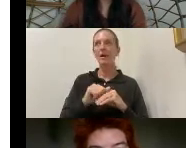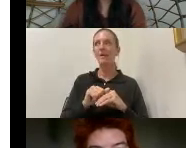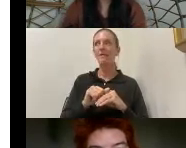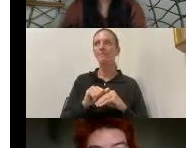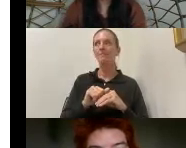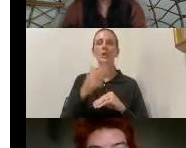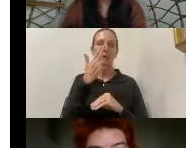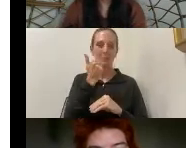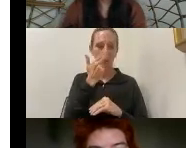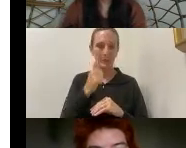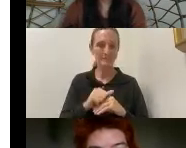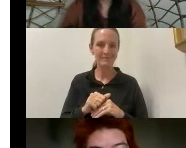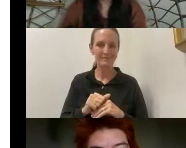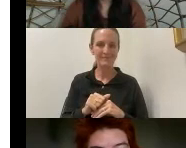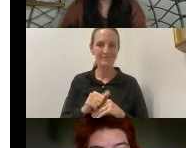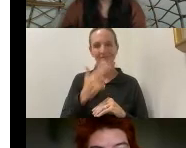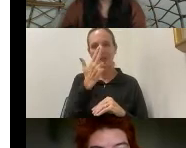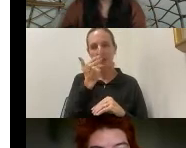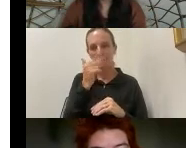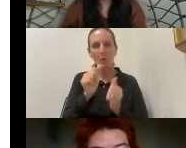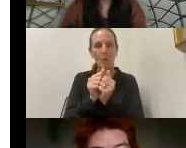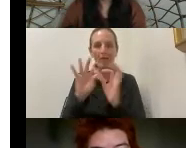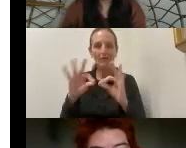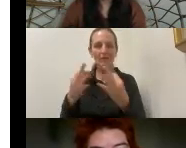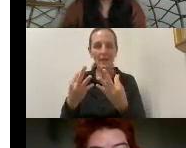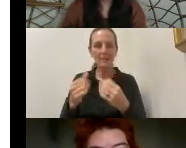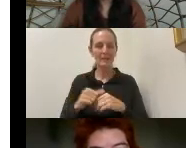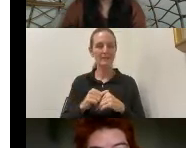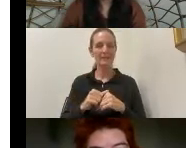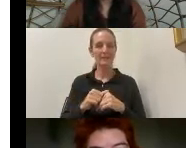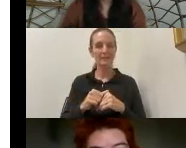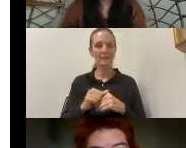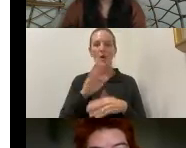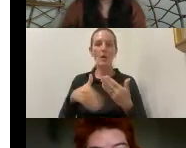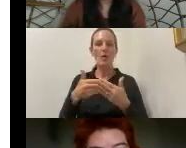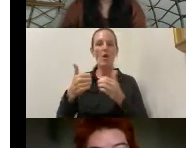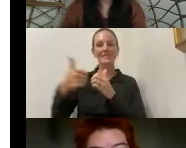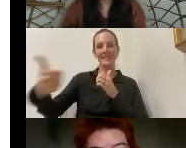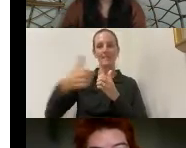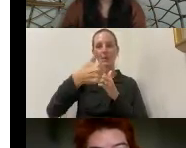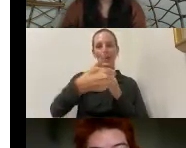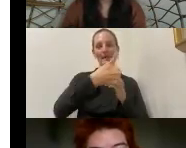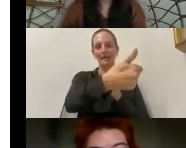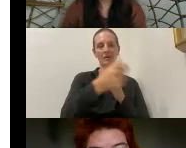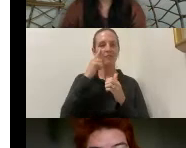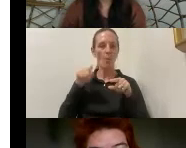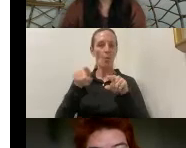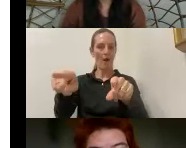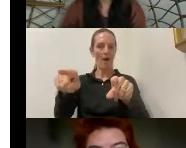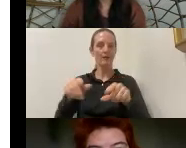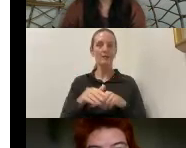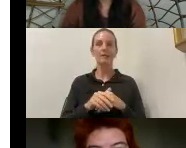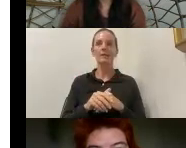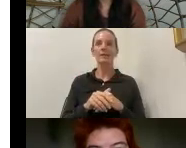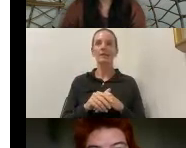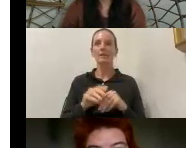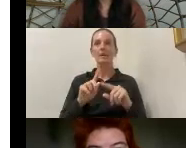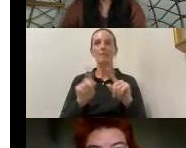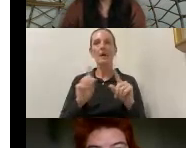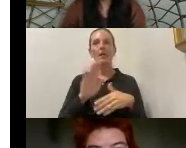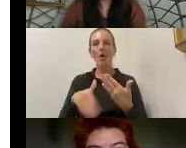We were all kind of separated for a little bit there, but all of this brought us all